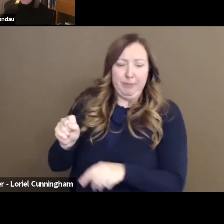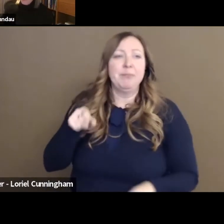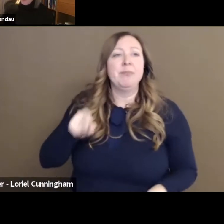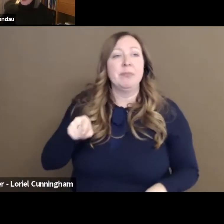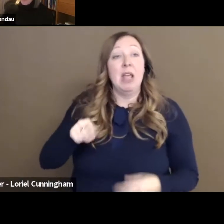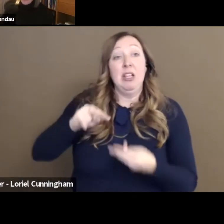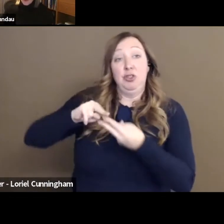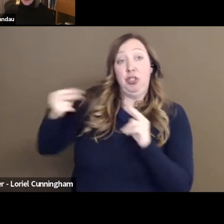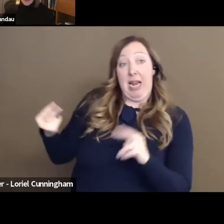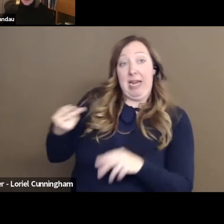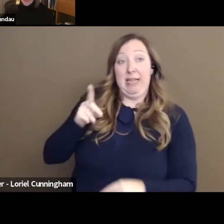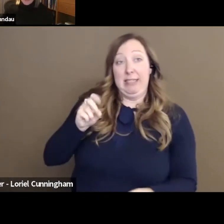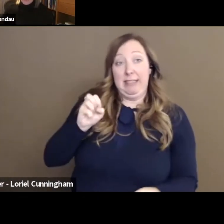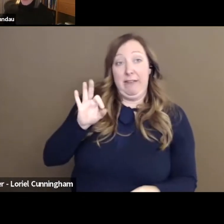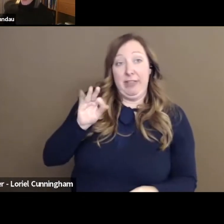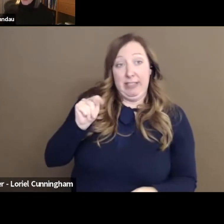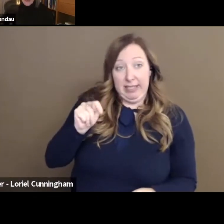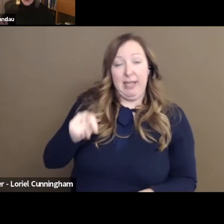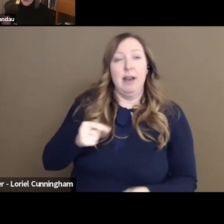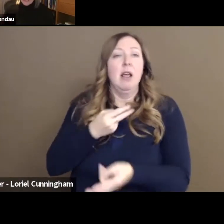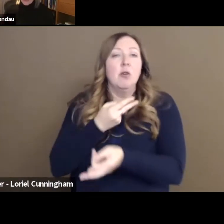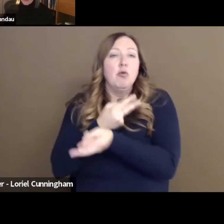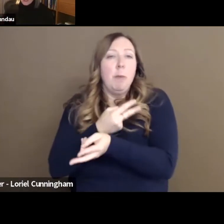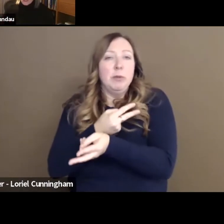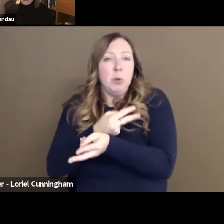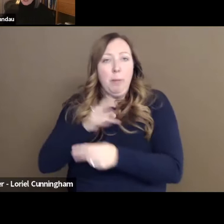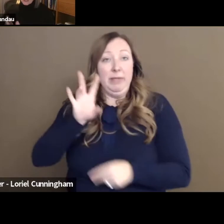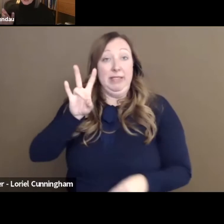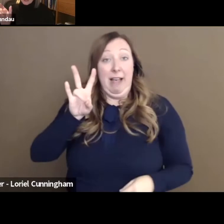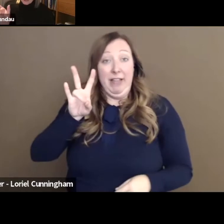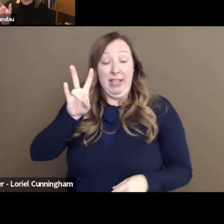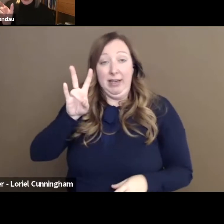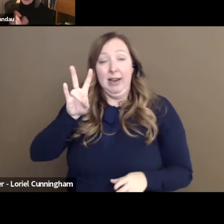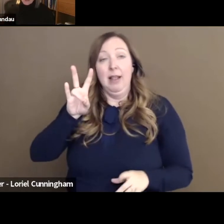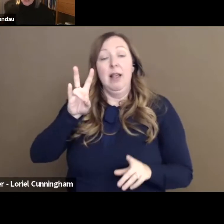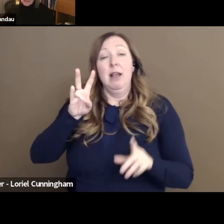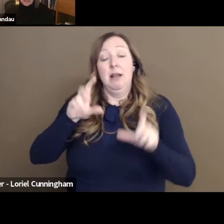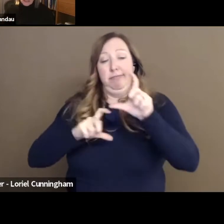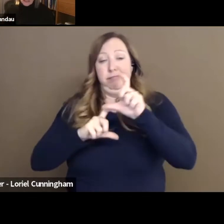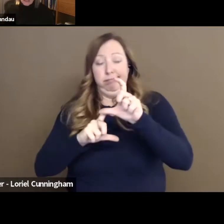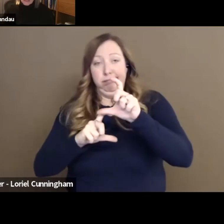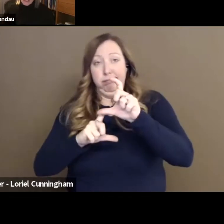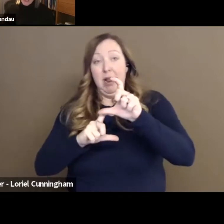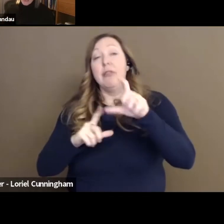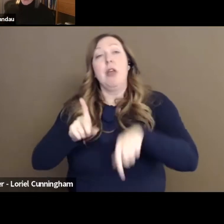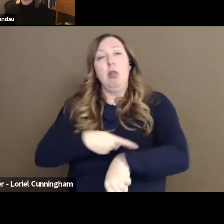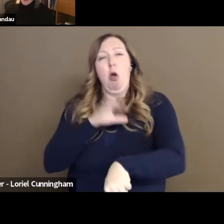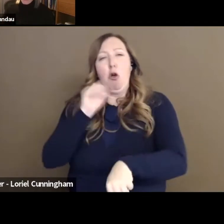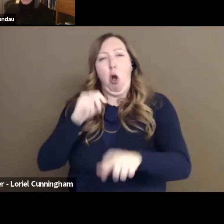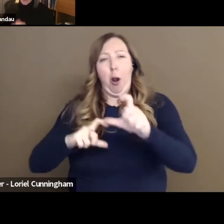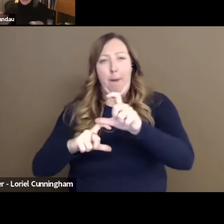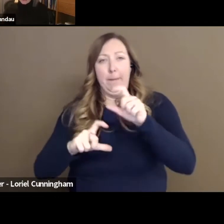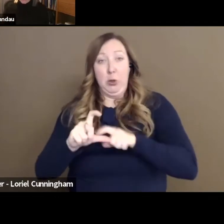know that it's a micro deletion on the long arm of chromosome 7. it's about 28